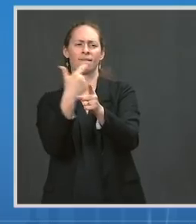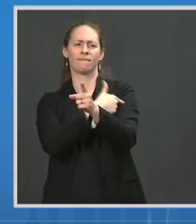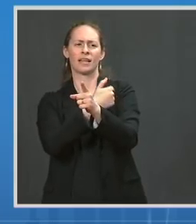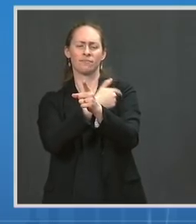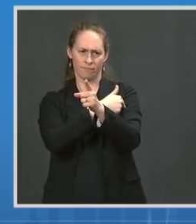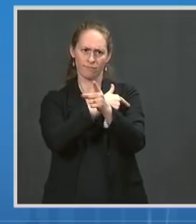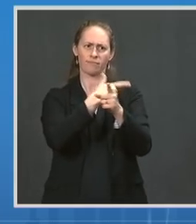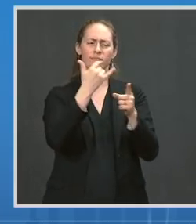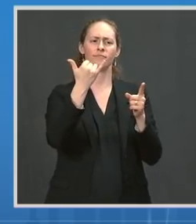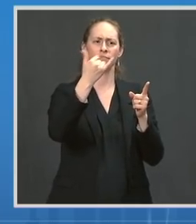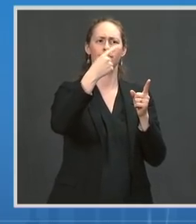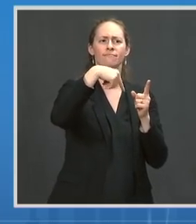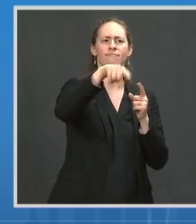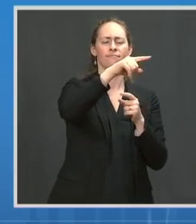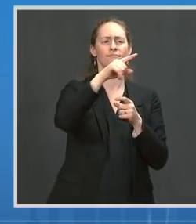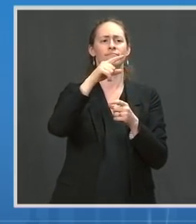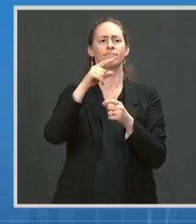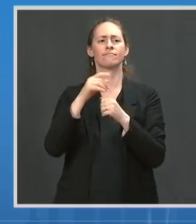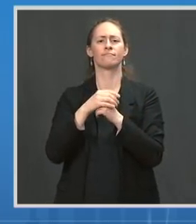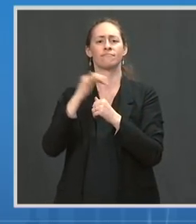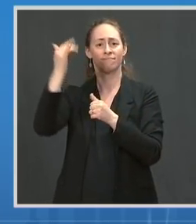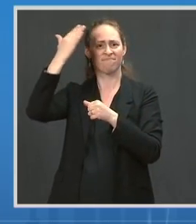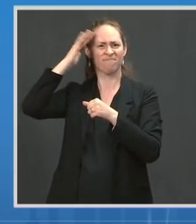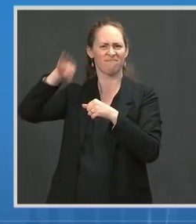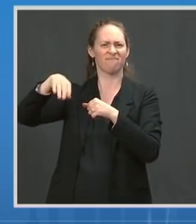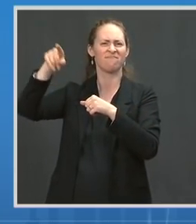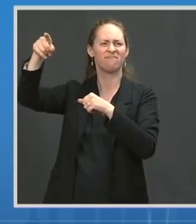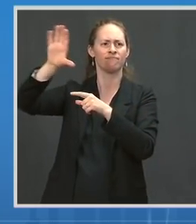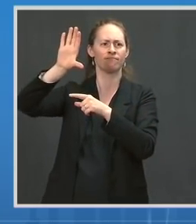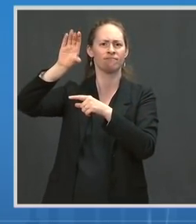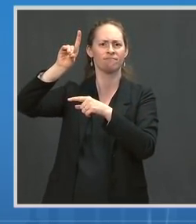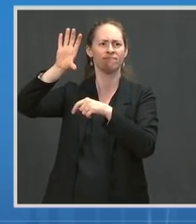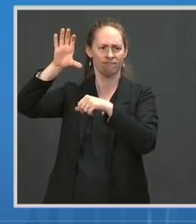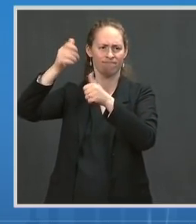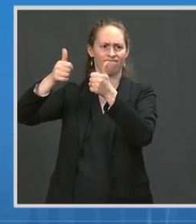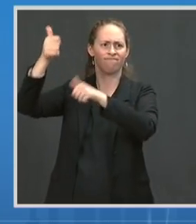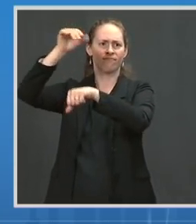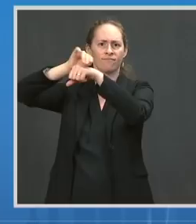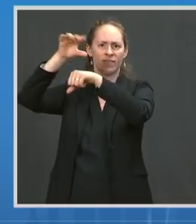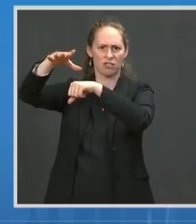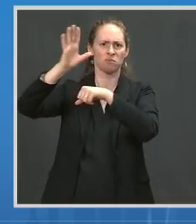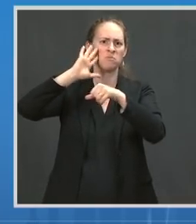aren't going to meet again until next Friday, that means this pause is now lasting more than a week.